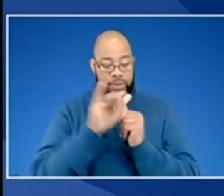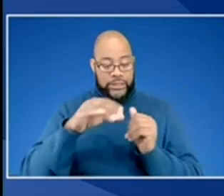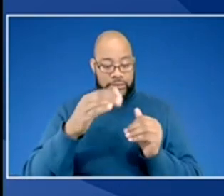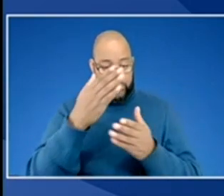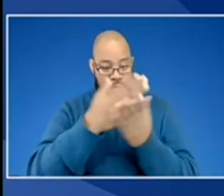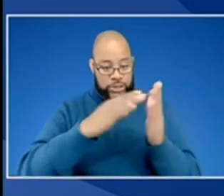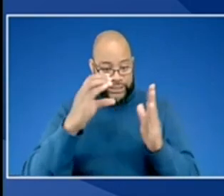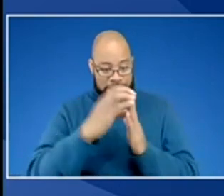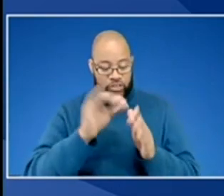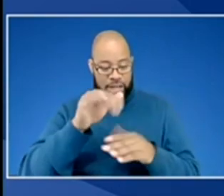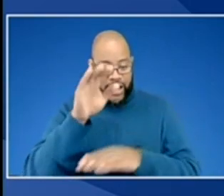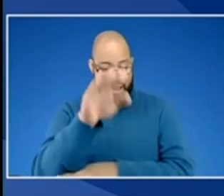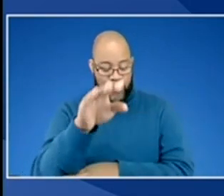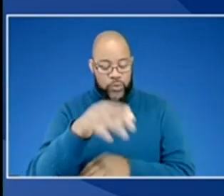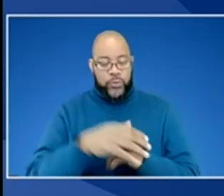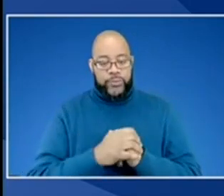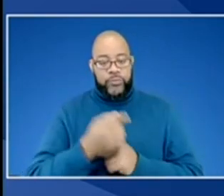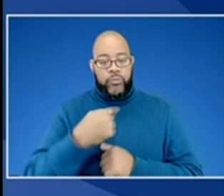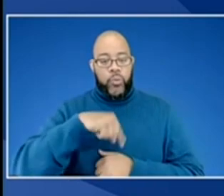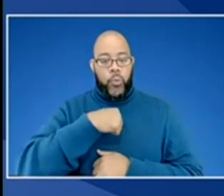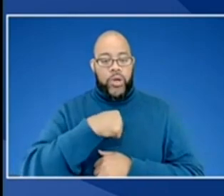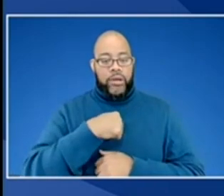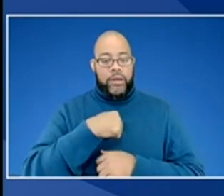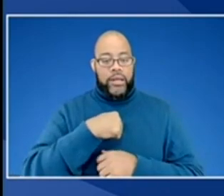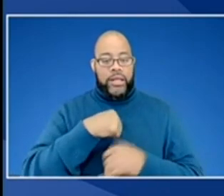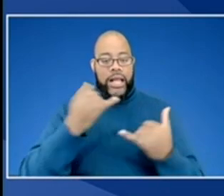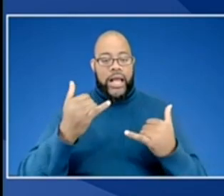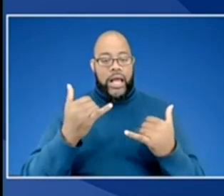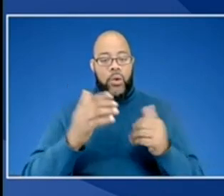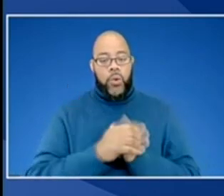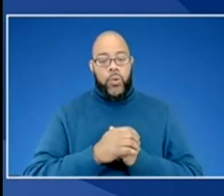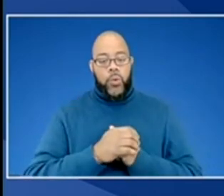afternoon. We are going to be coming back